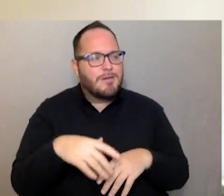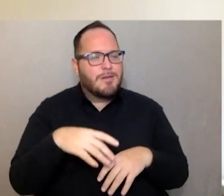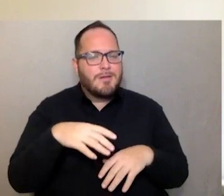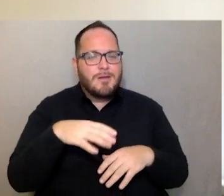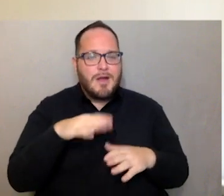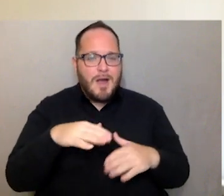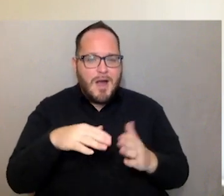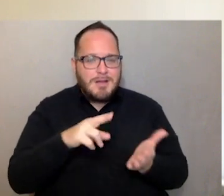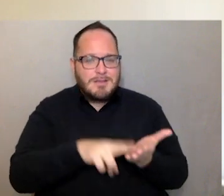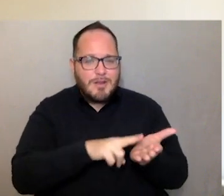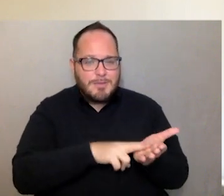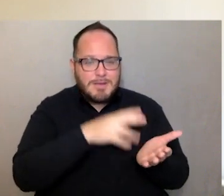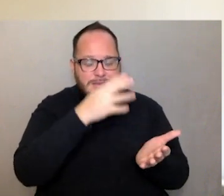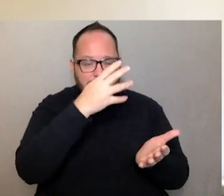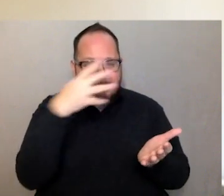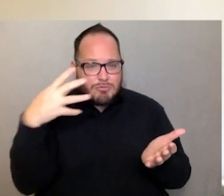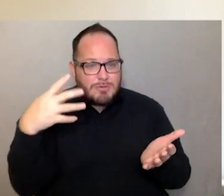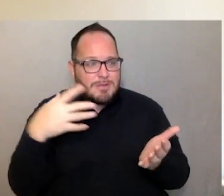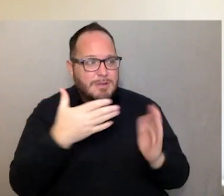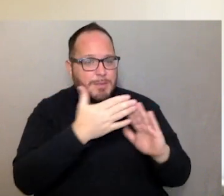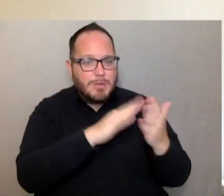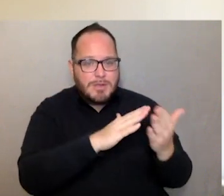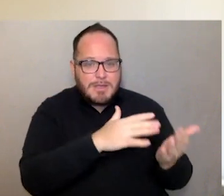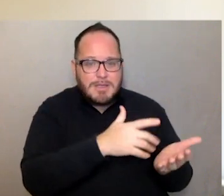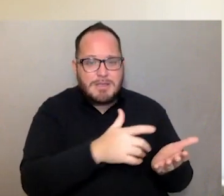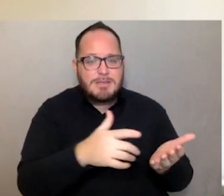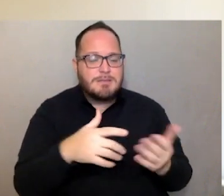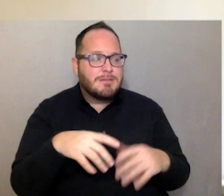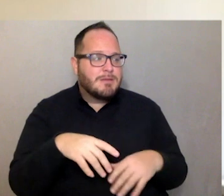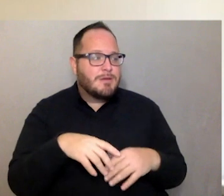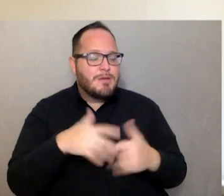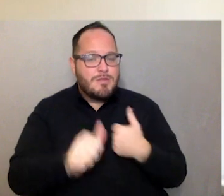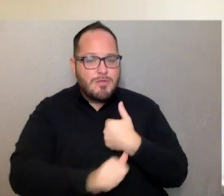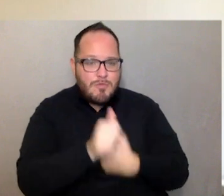COMMUNITIES AND OUR IMMIGRANT COMMUNITIES WHETHER IT BE THROUGH THREATENING THEM TO -- THREATENING THEIR